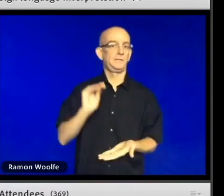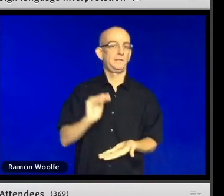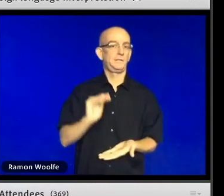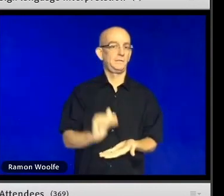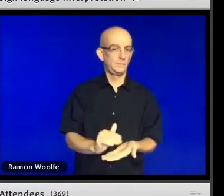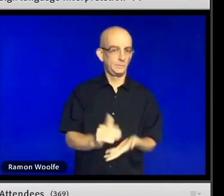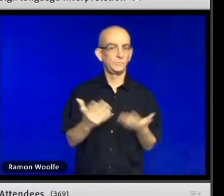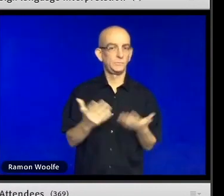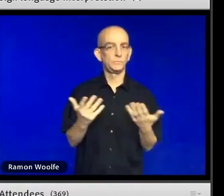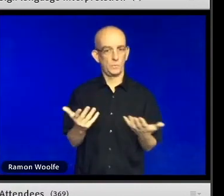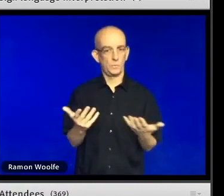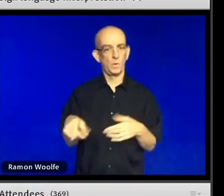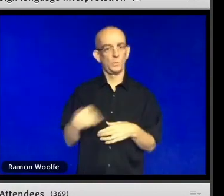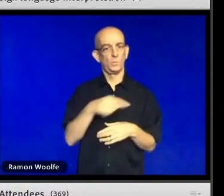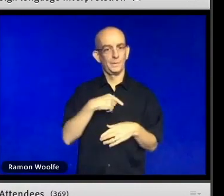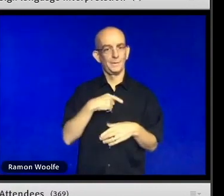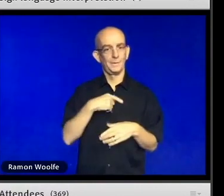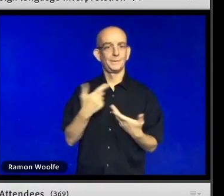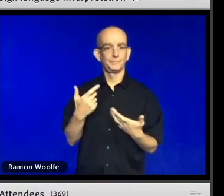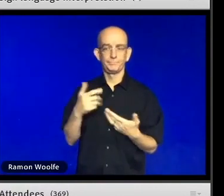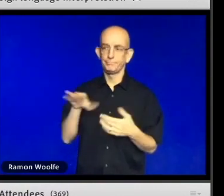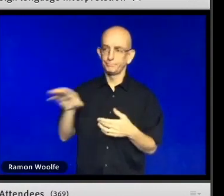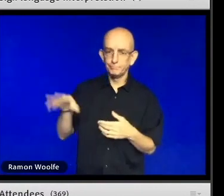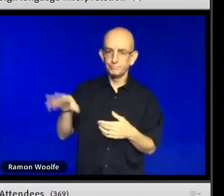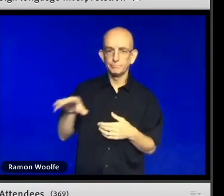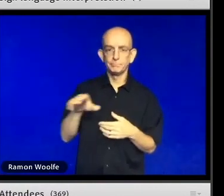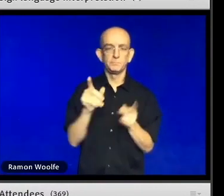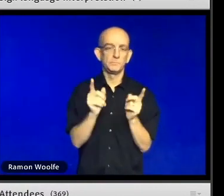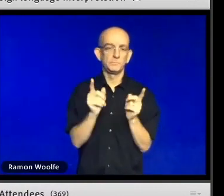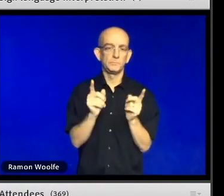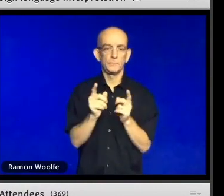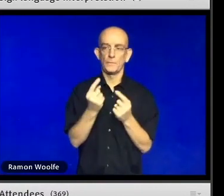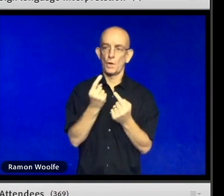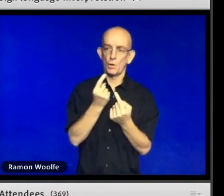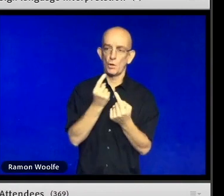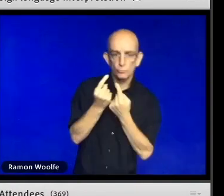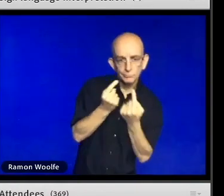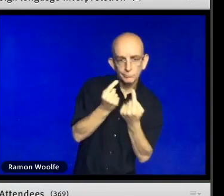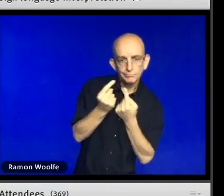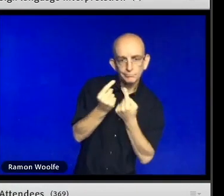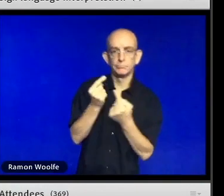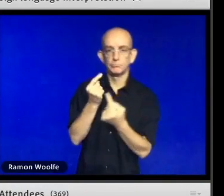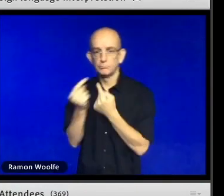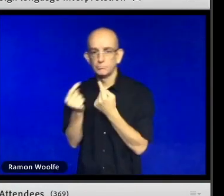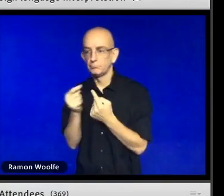is accessible. This is not yet finalized, but it will be within about two weeks and